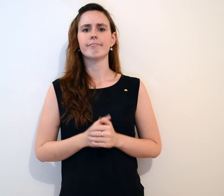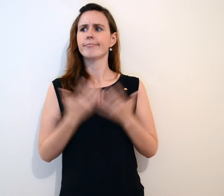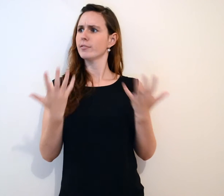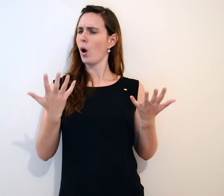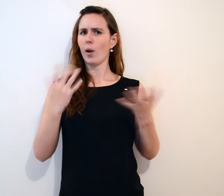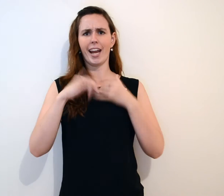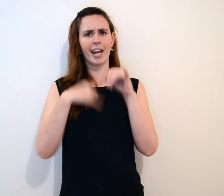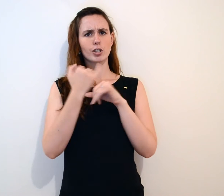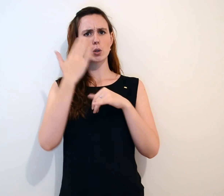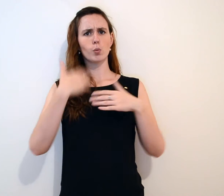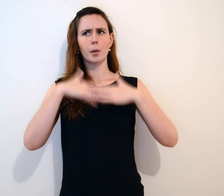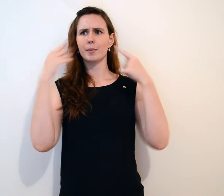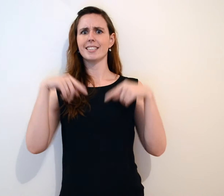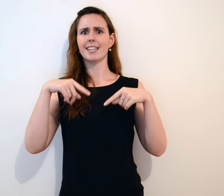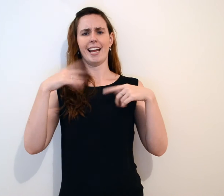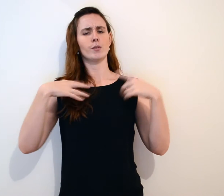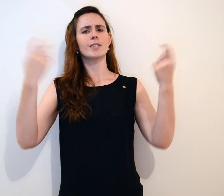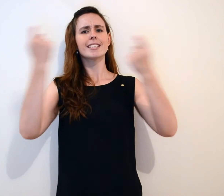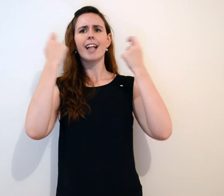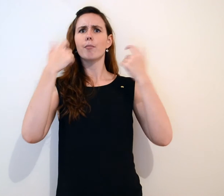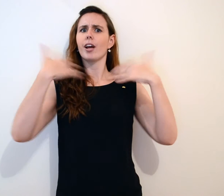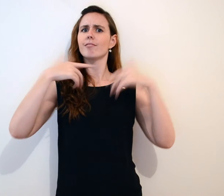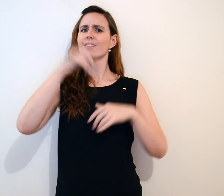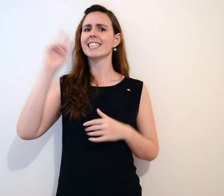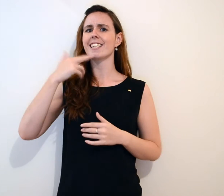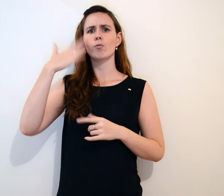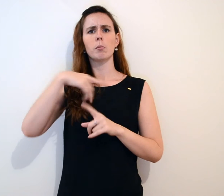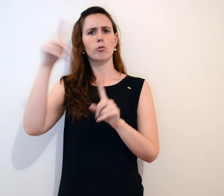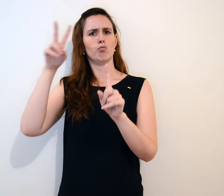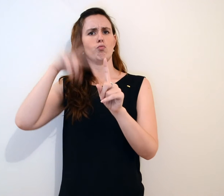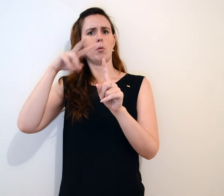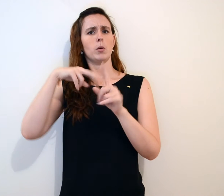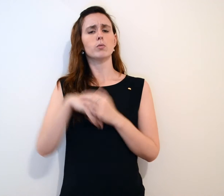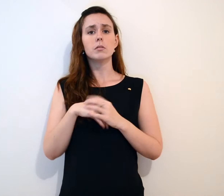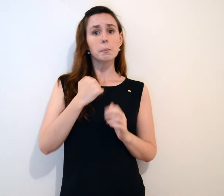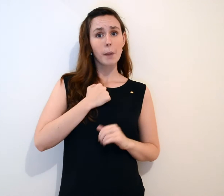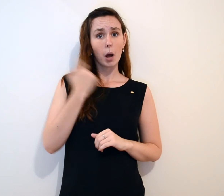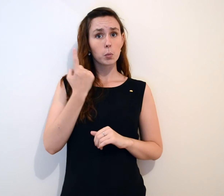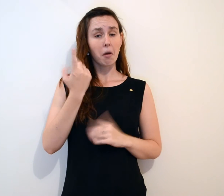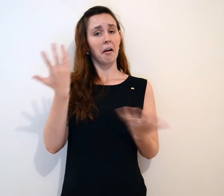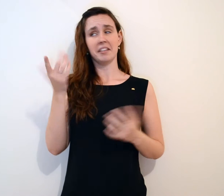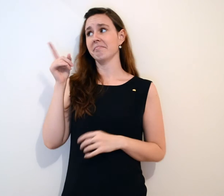So, international women's day, celebrates what? Women who are role models. Who is my deaf woman of the year?